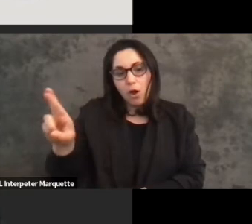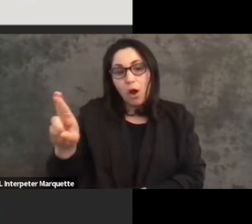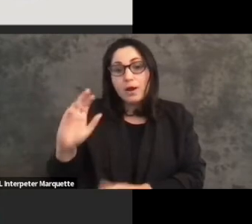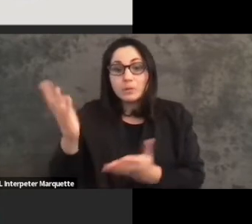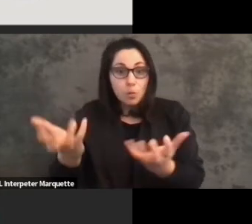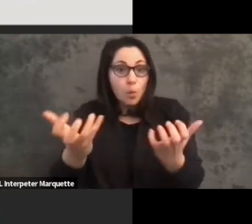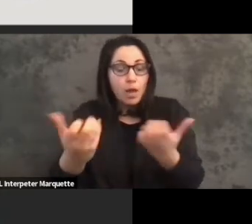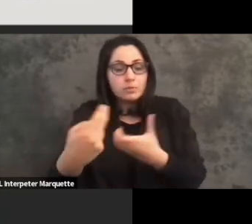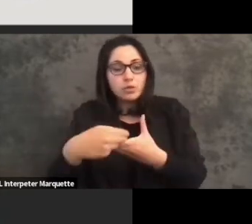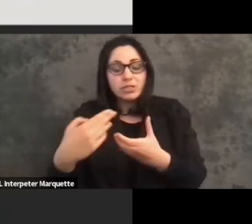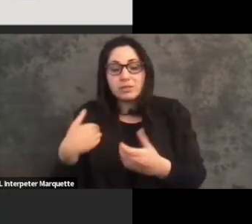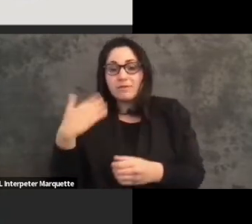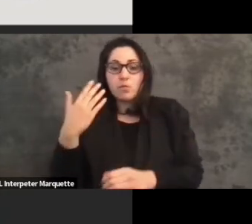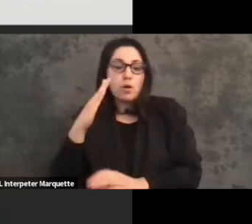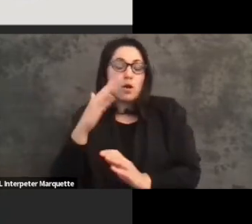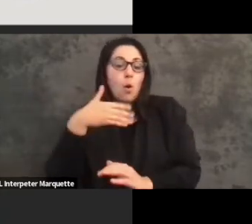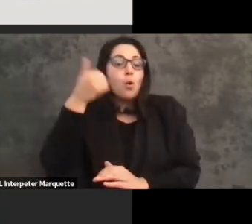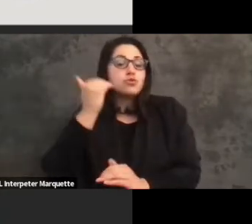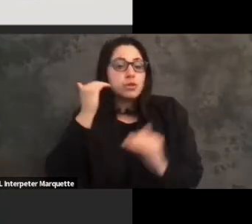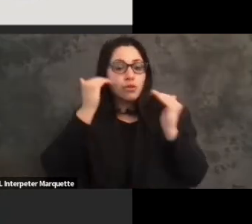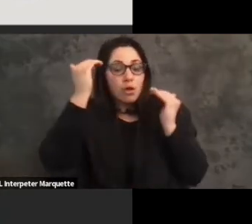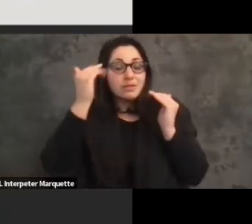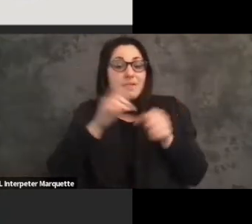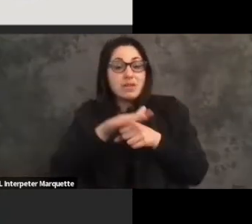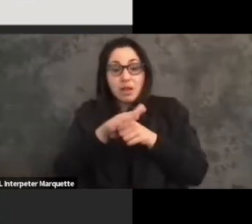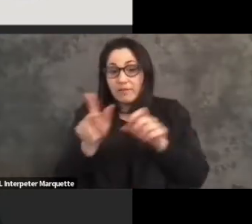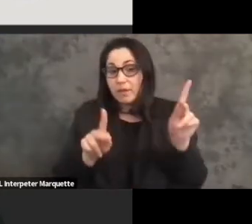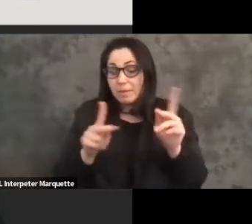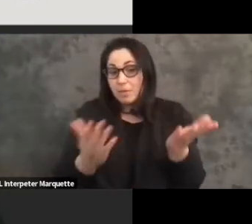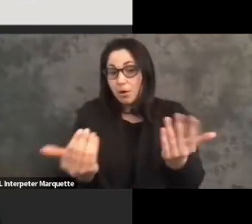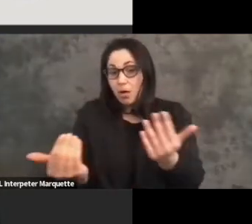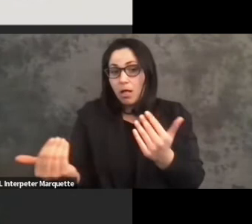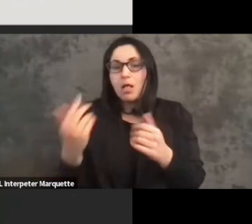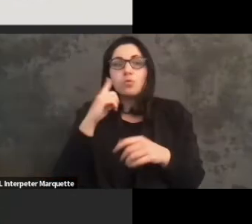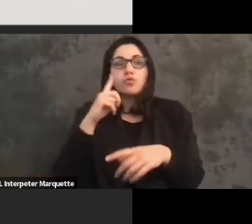specialists in our local study. The amfAR study I mentioned is looking to enroll older